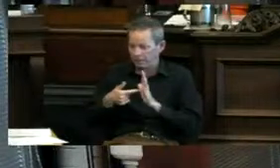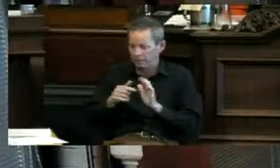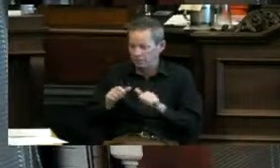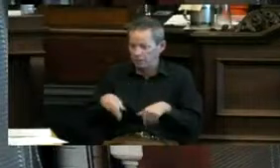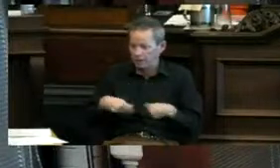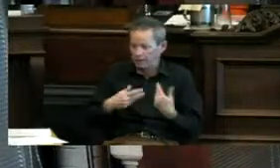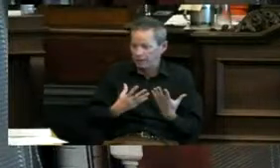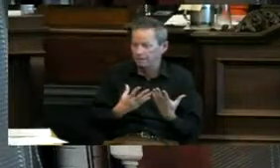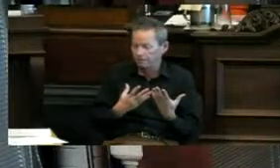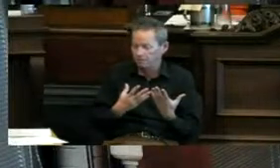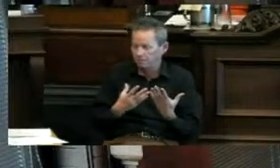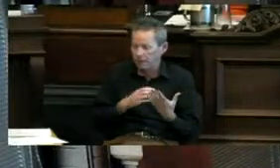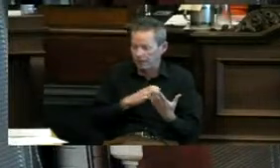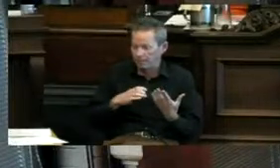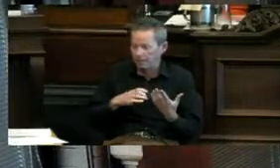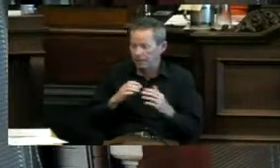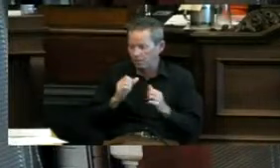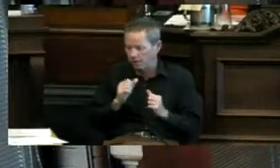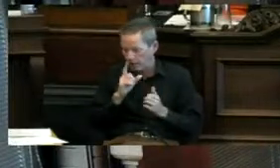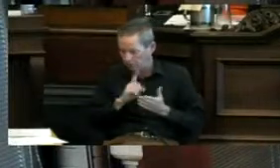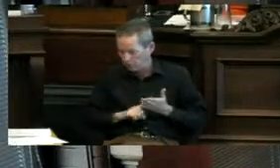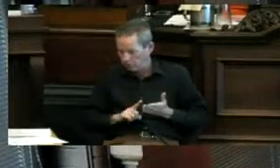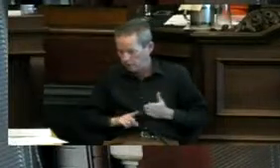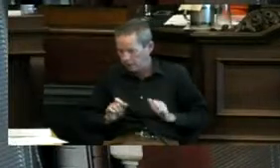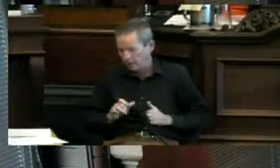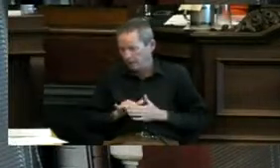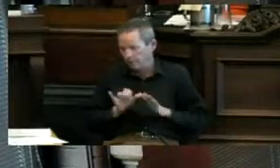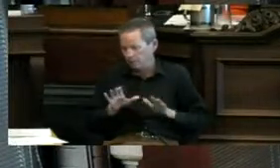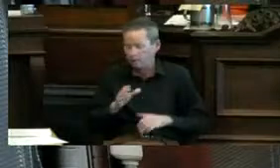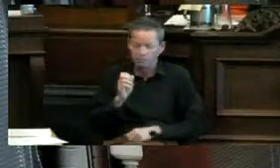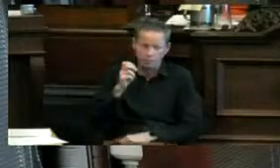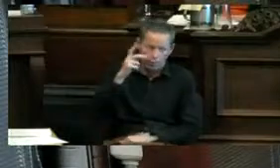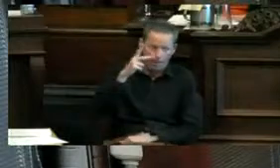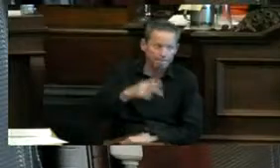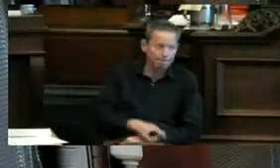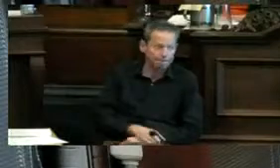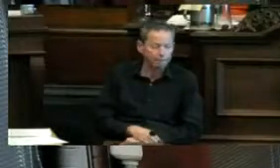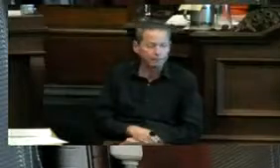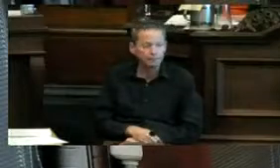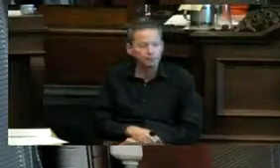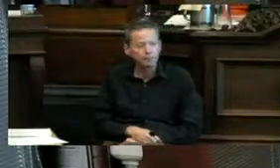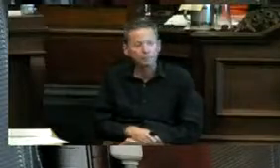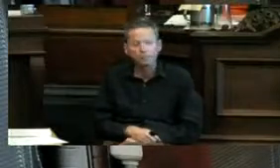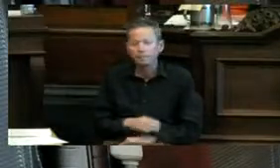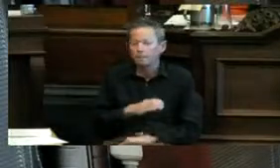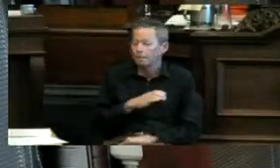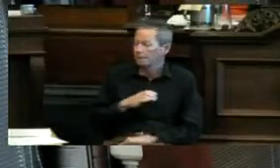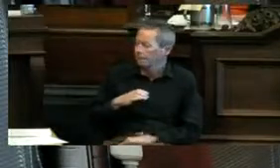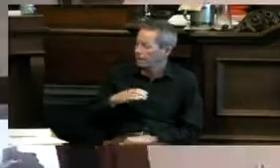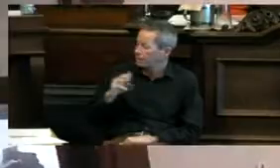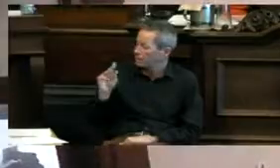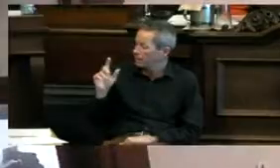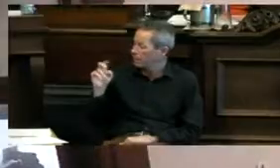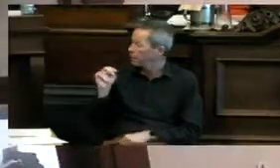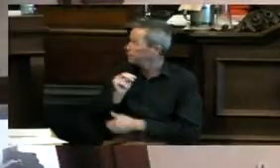Thanks. And now we can look into that. And if you have any specific examples that you can give director Nichols that we